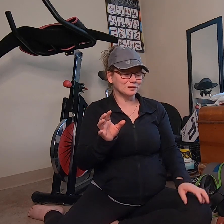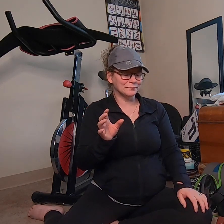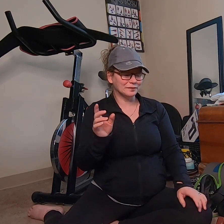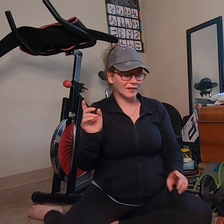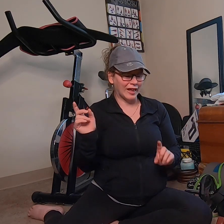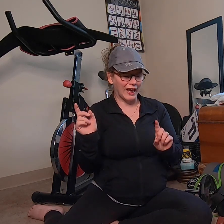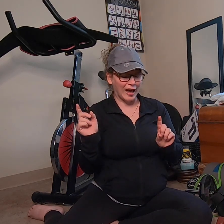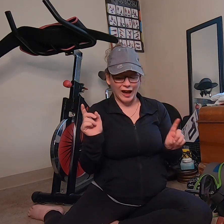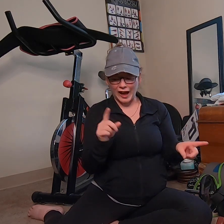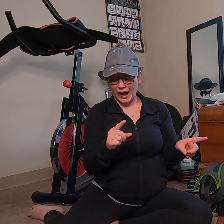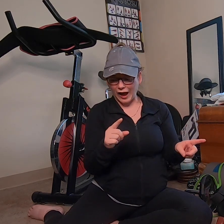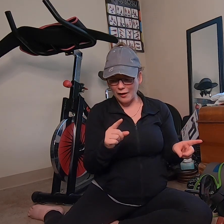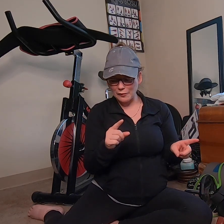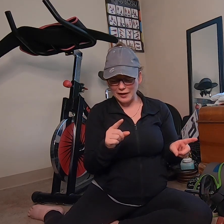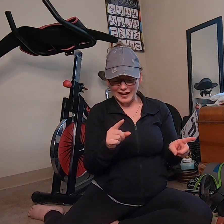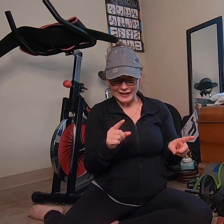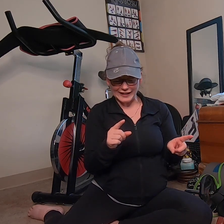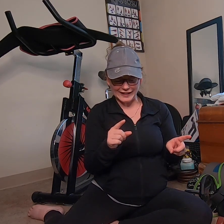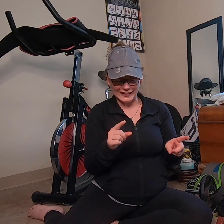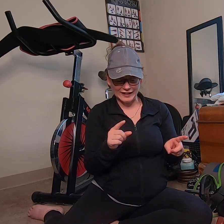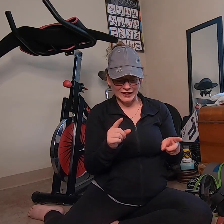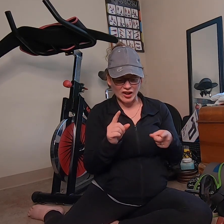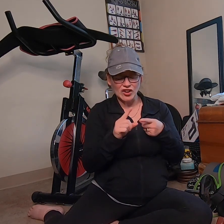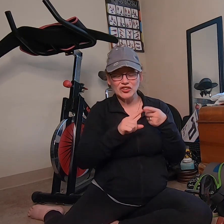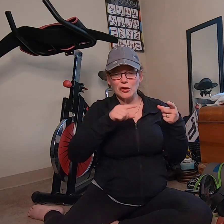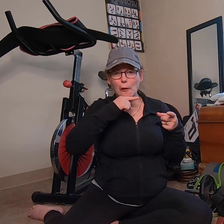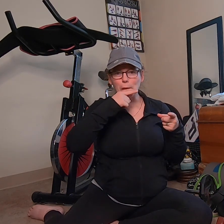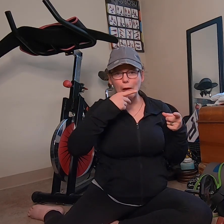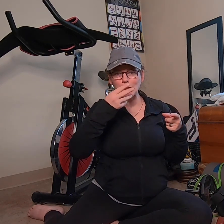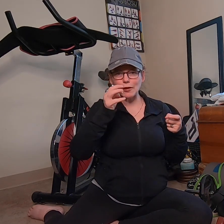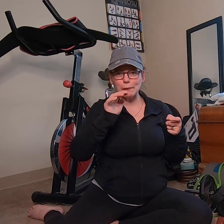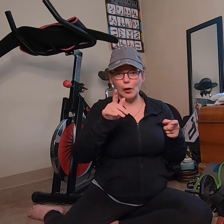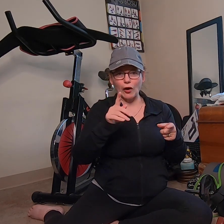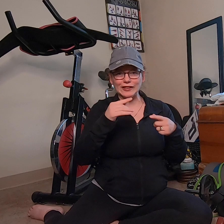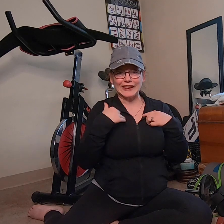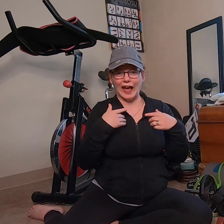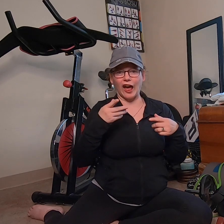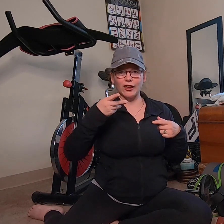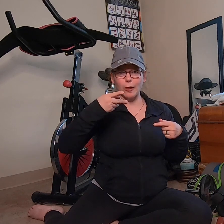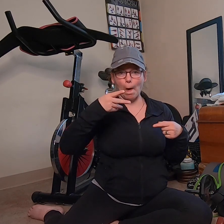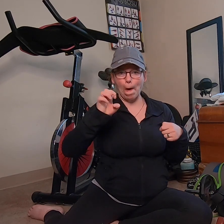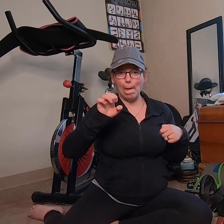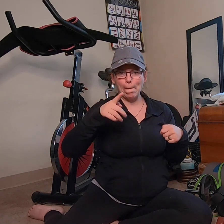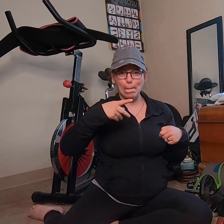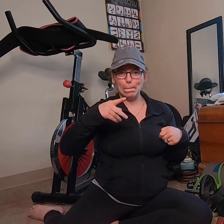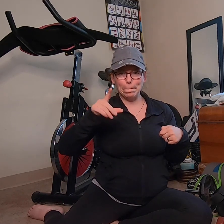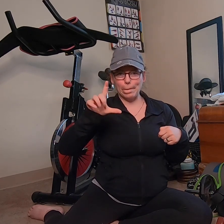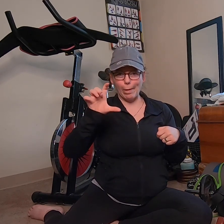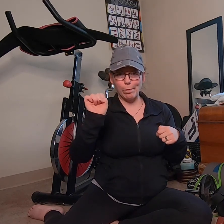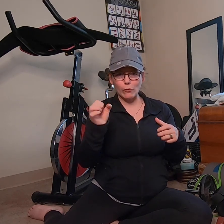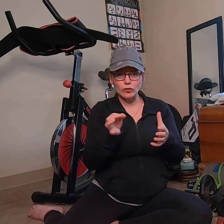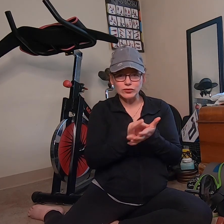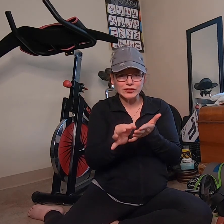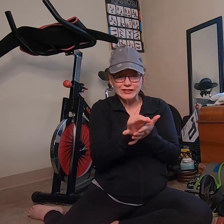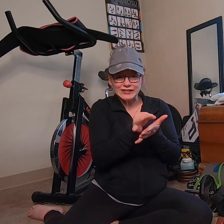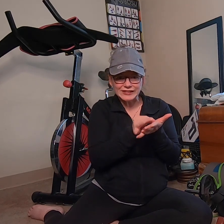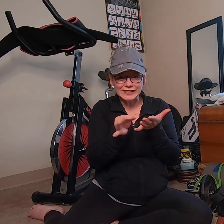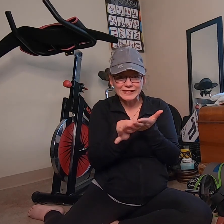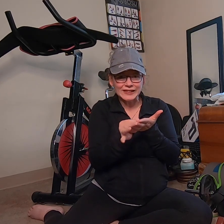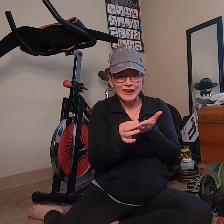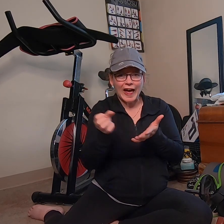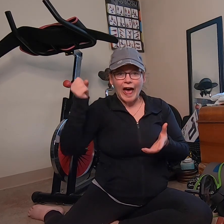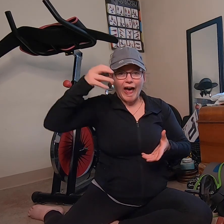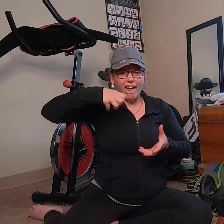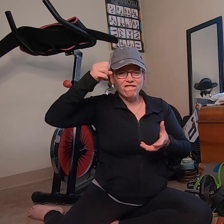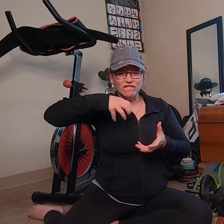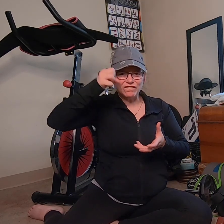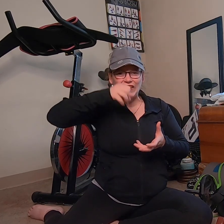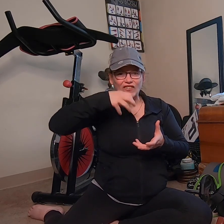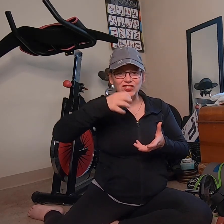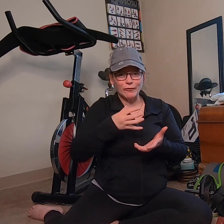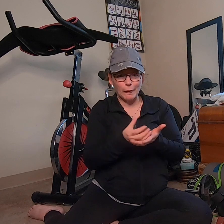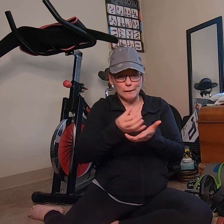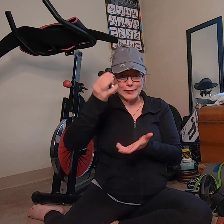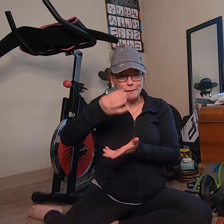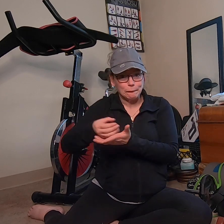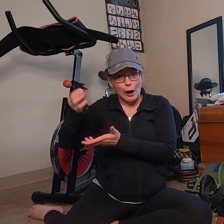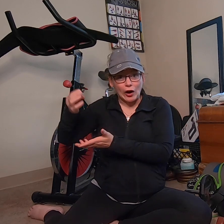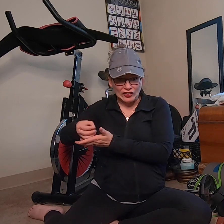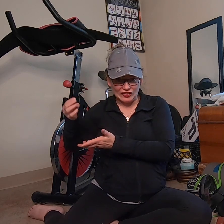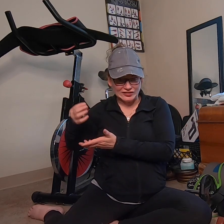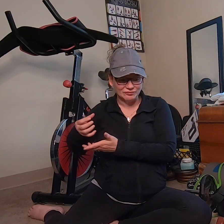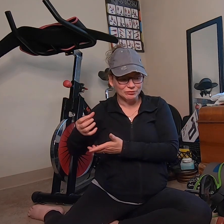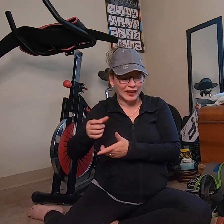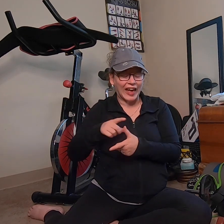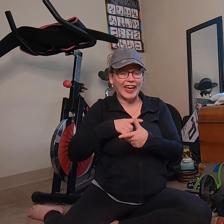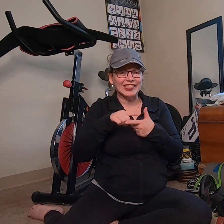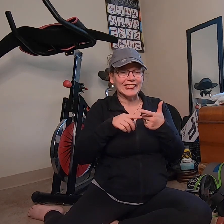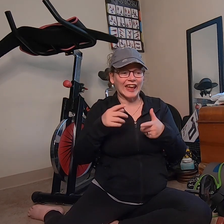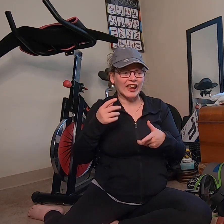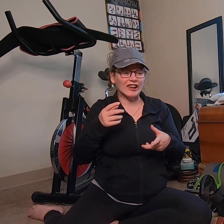um I went to a public park that had pebbles and fill up the bottles and